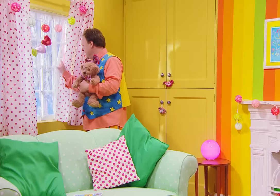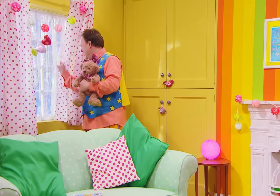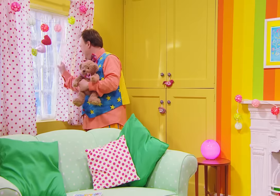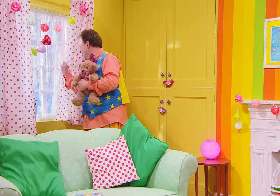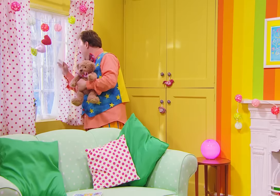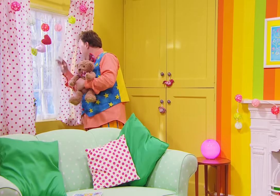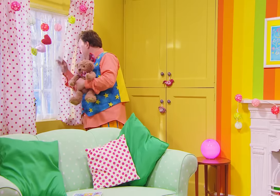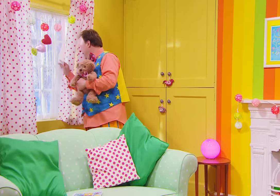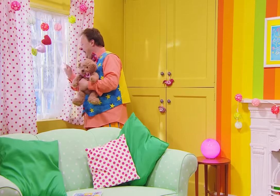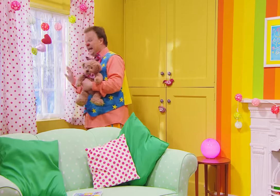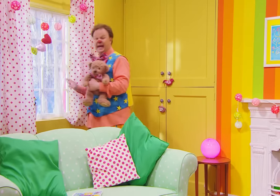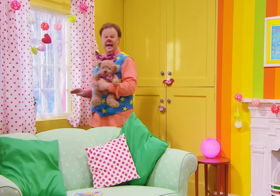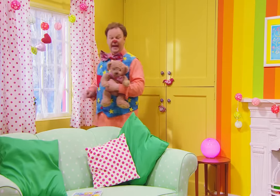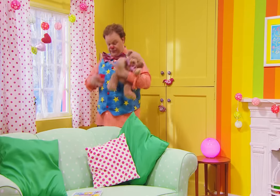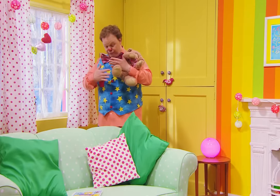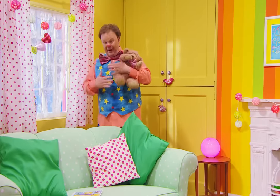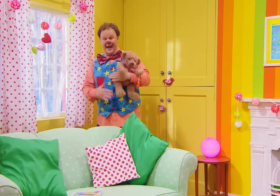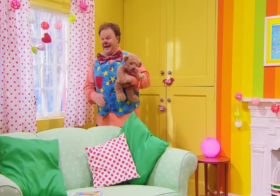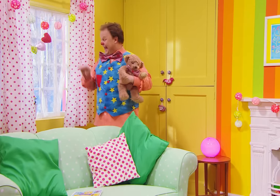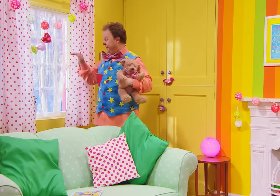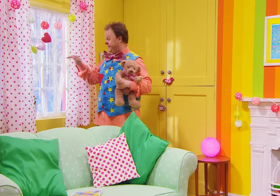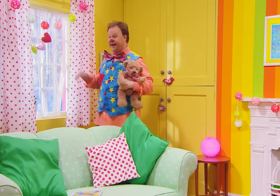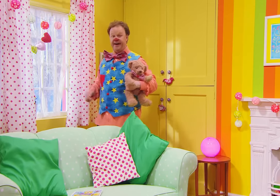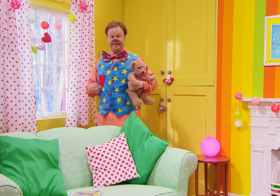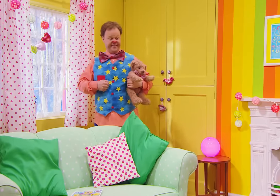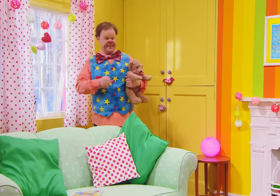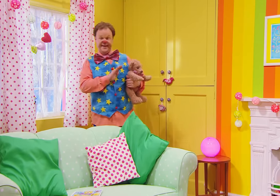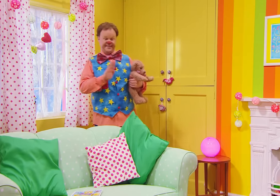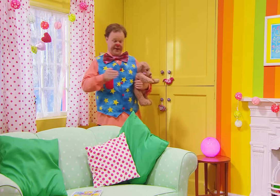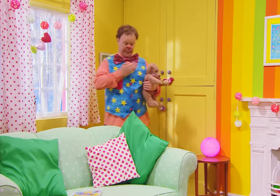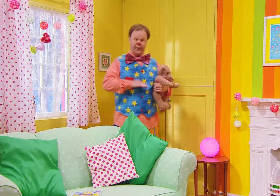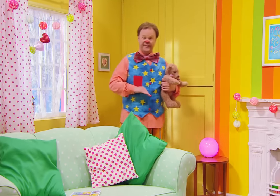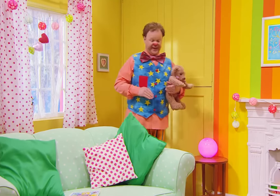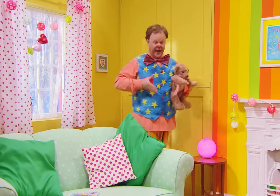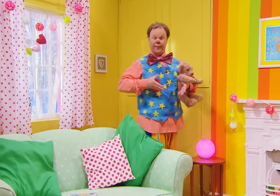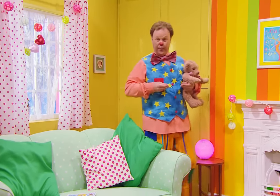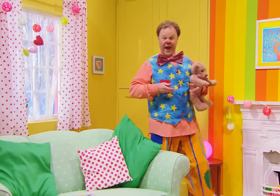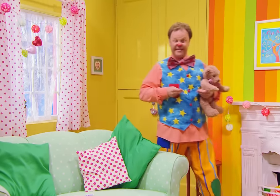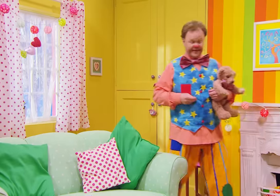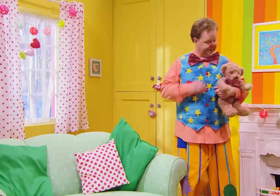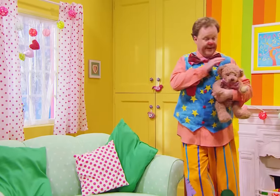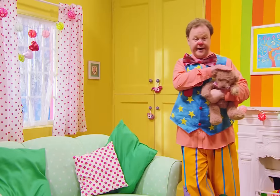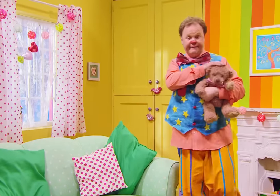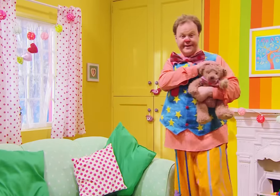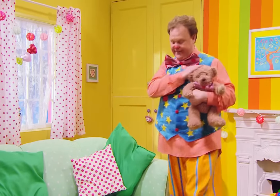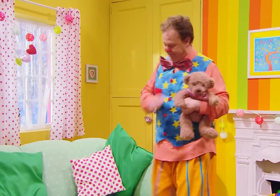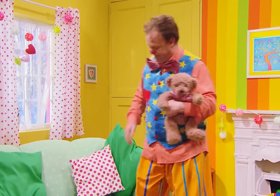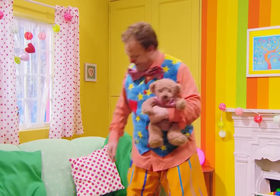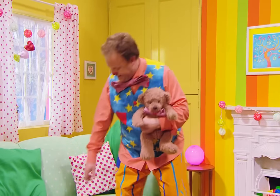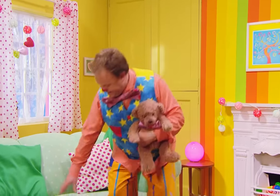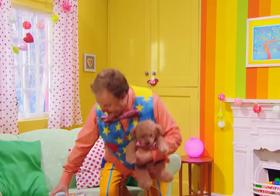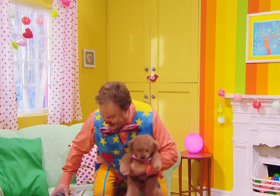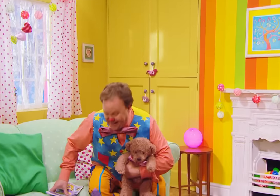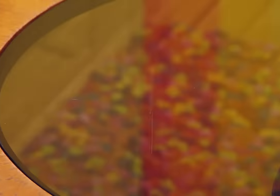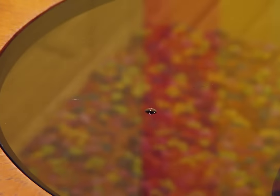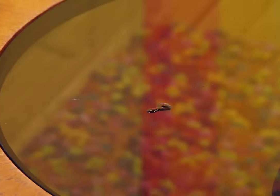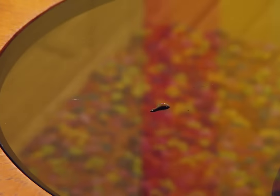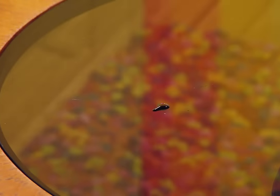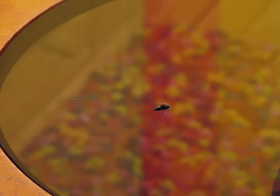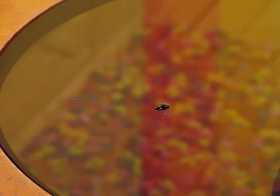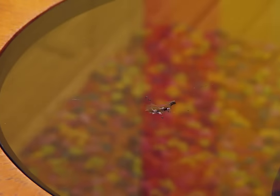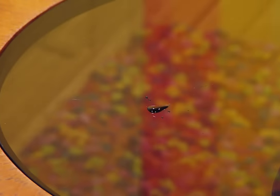mr tumble well it's raining outside i don't want to get wet oh mr tumble what's